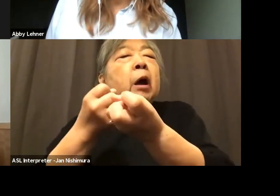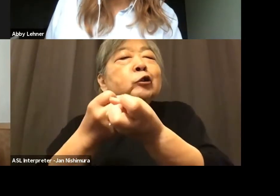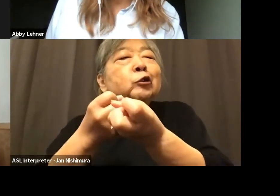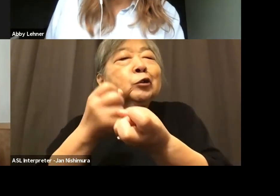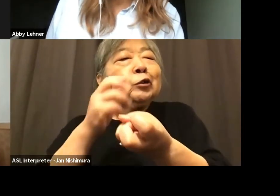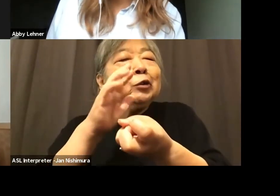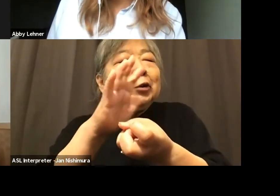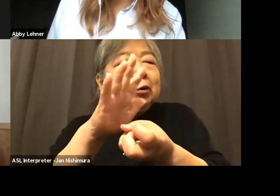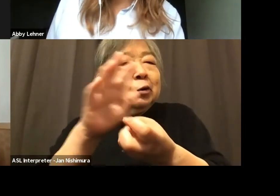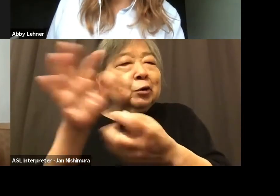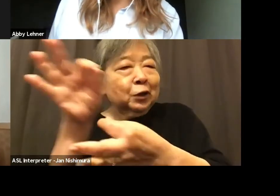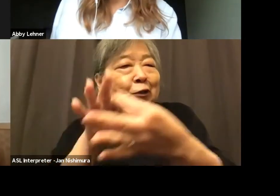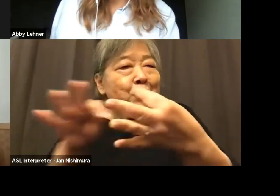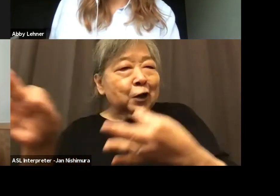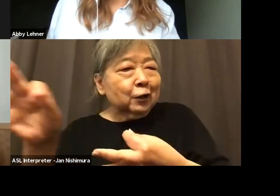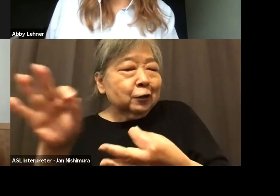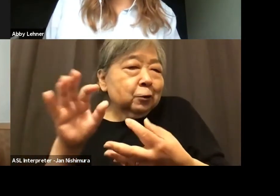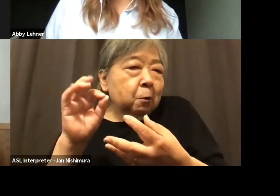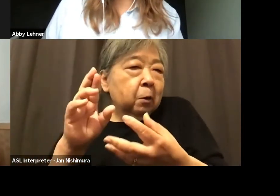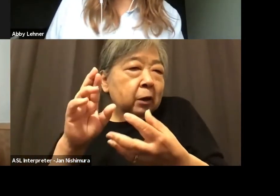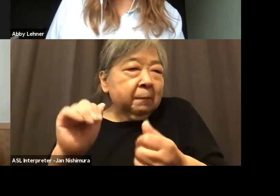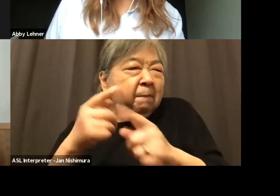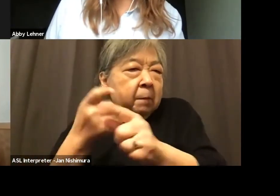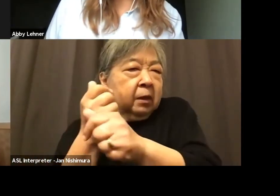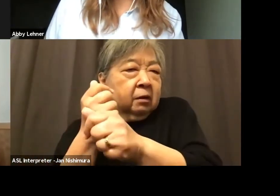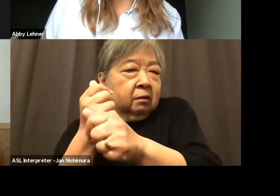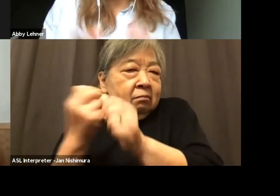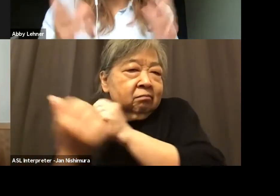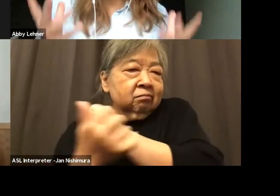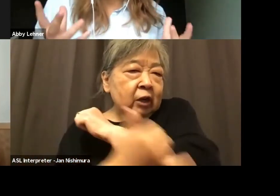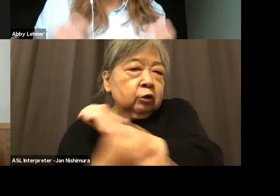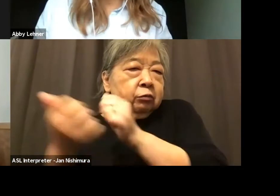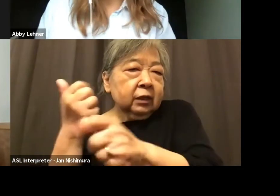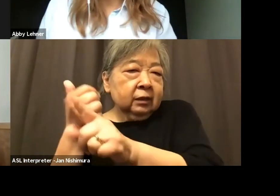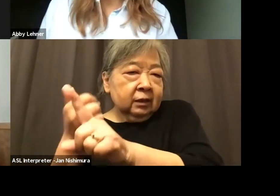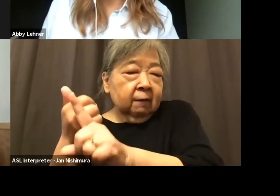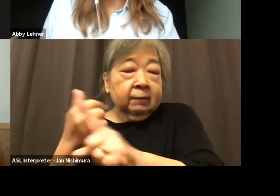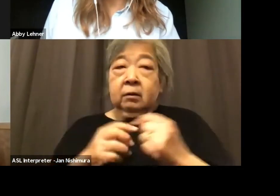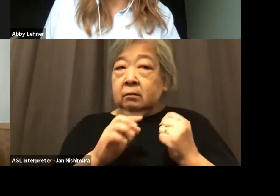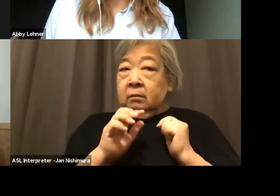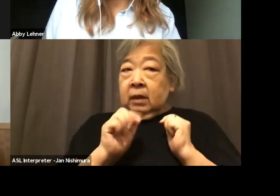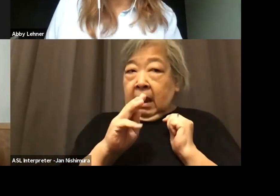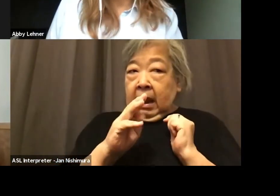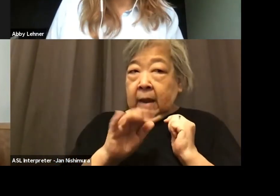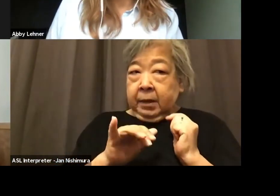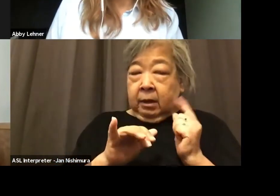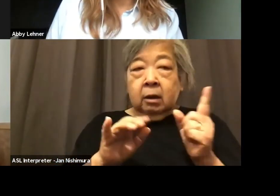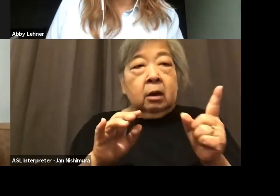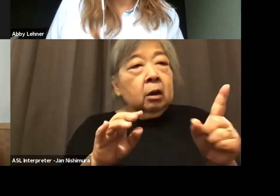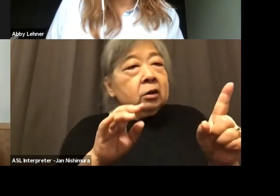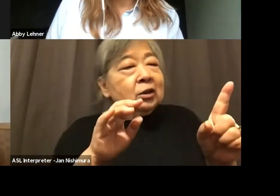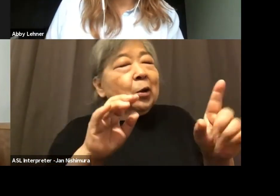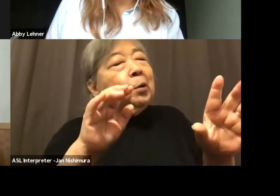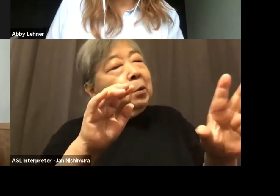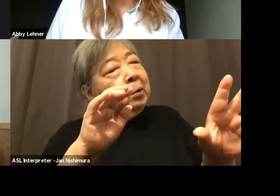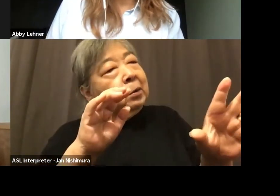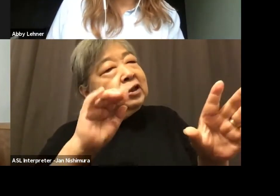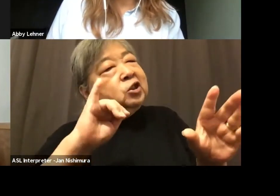Yeah, so I'll kind of briefly graze over the entirety of my experience, And also thinking about accessibility as far as how you